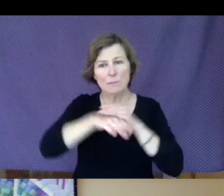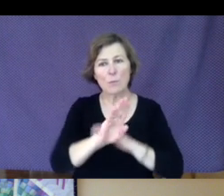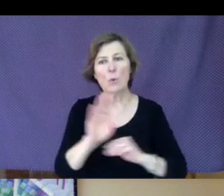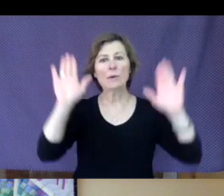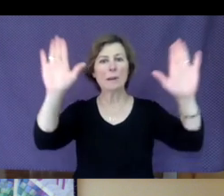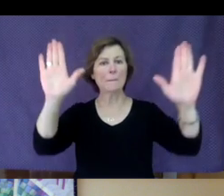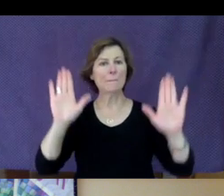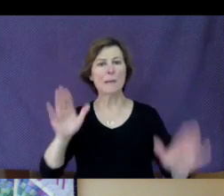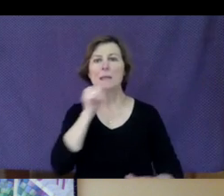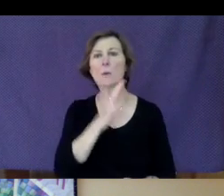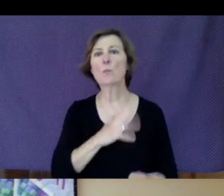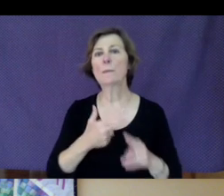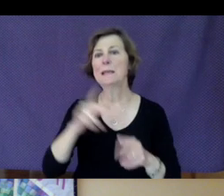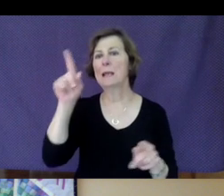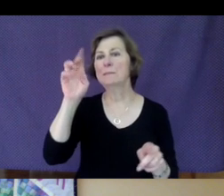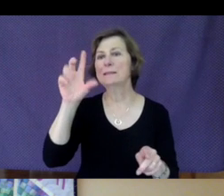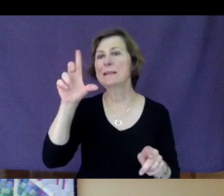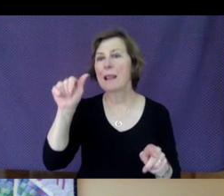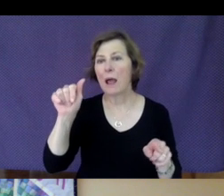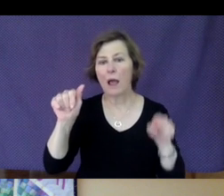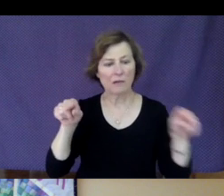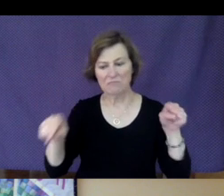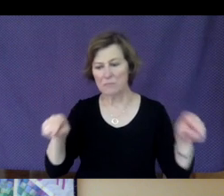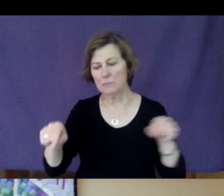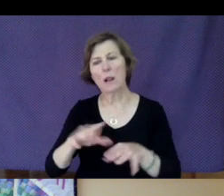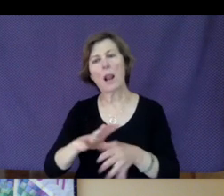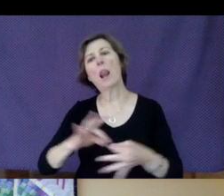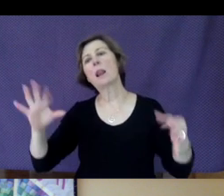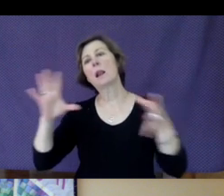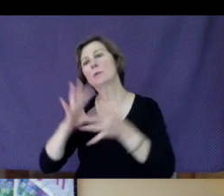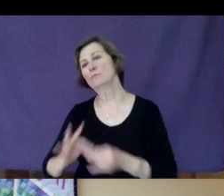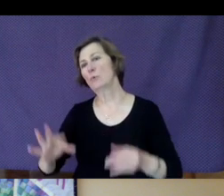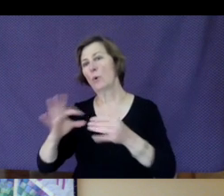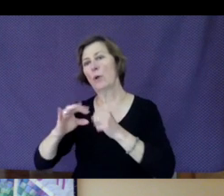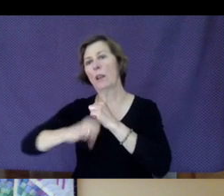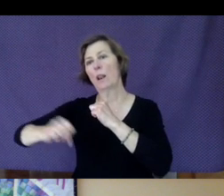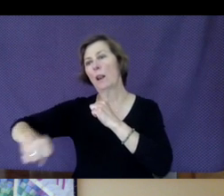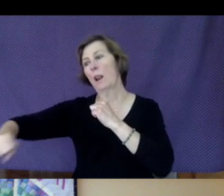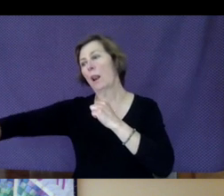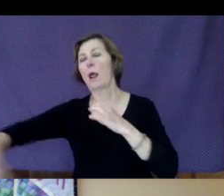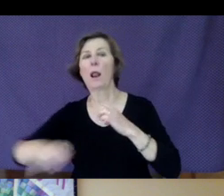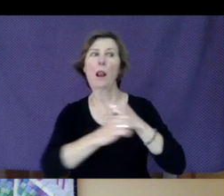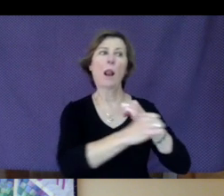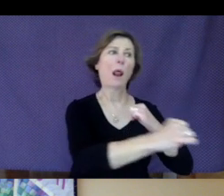Their stories are long and their many adventures are thrilling, but those stories are for another time